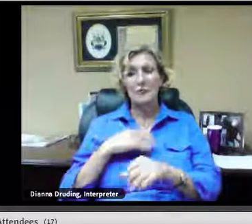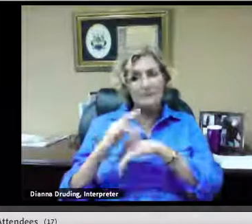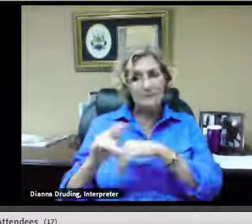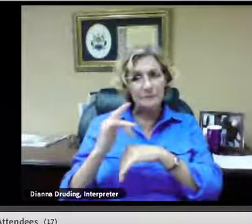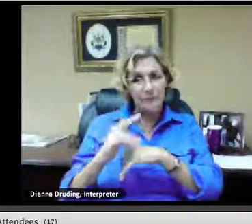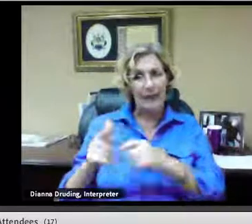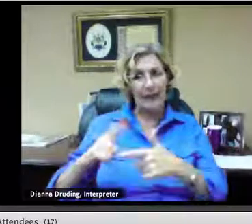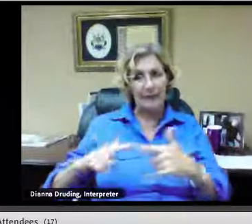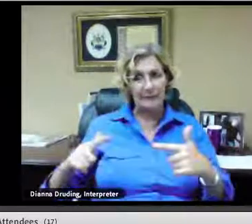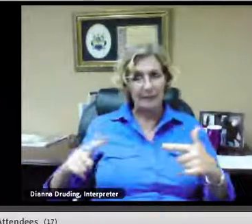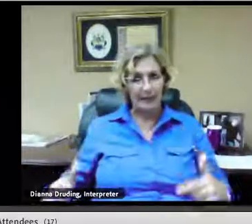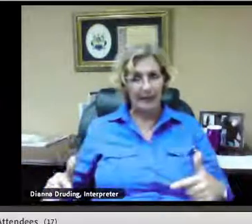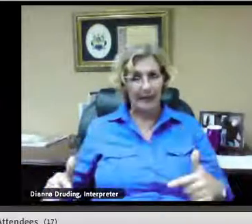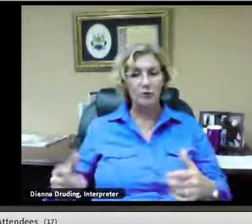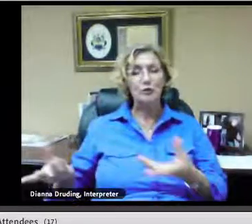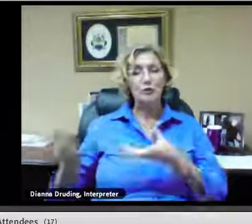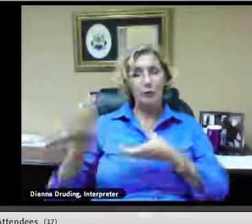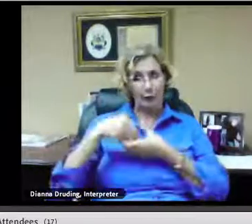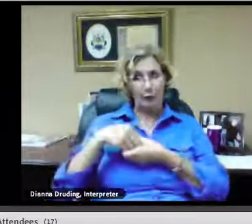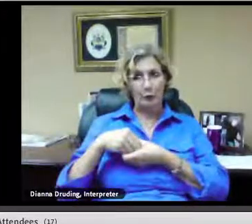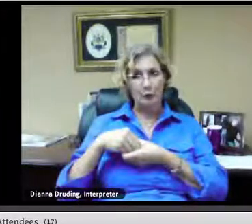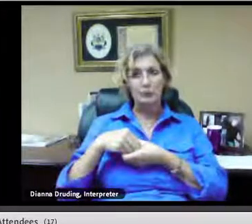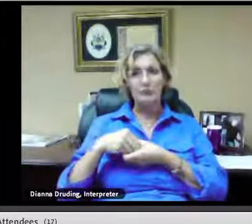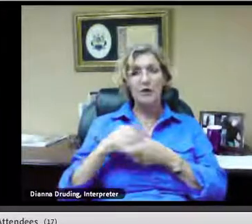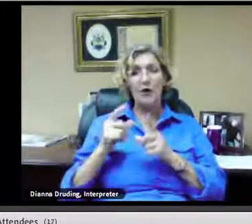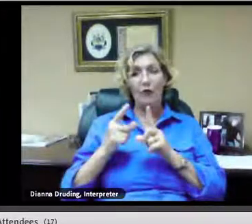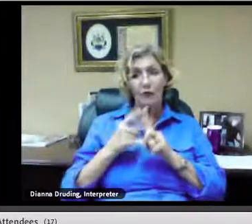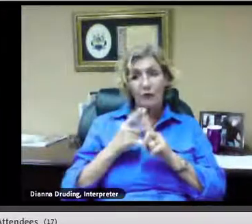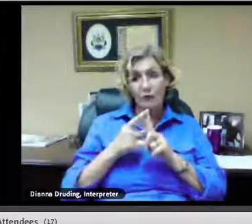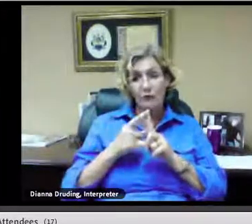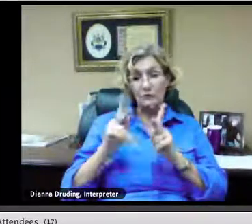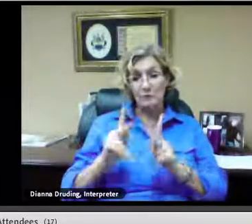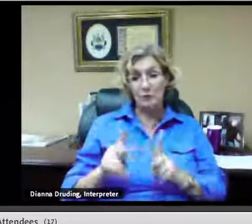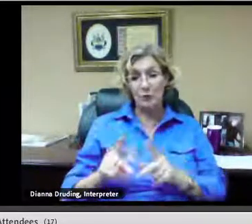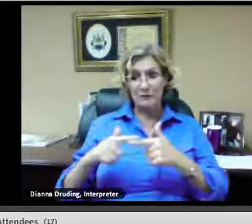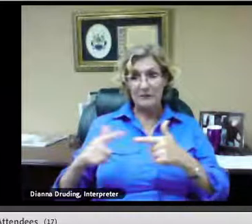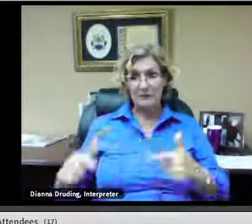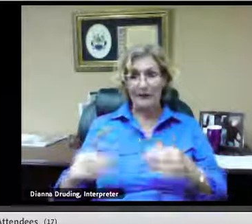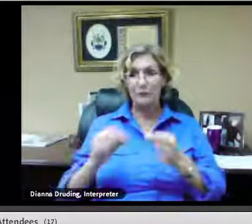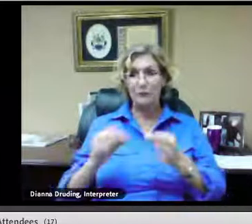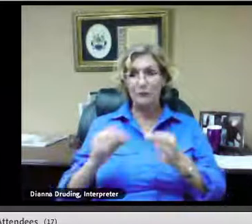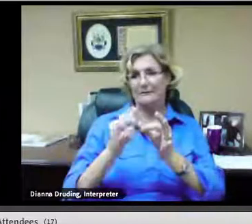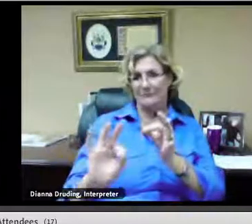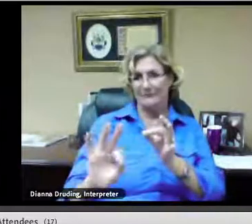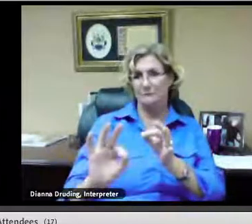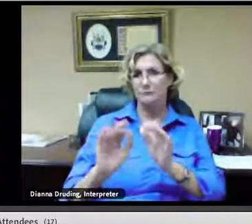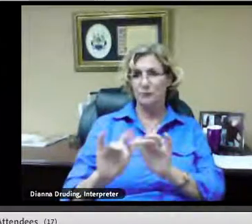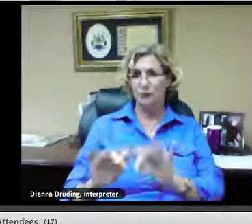And if you think it is easy to simply write a policy, wow, are you in for a treat because it is not,